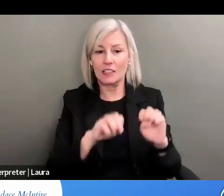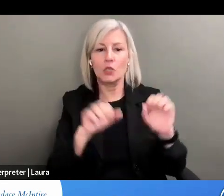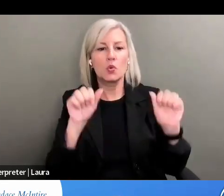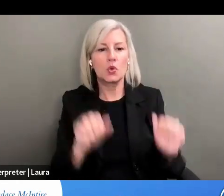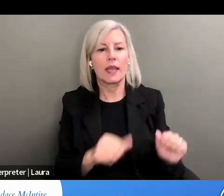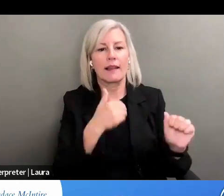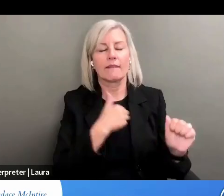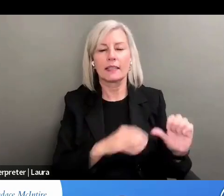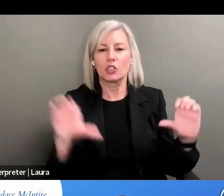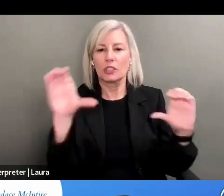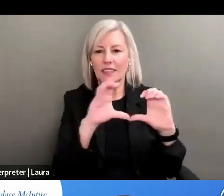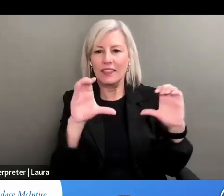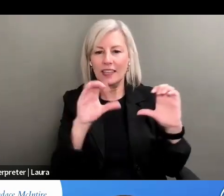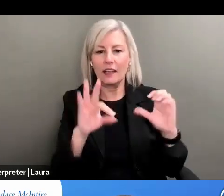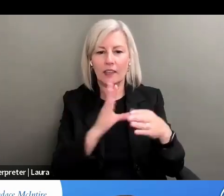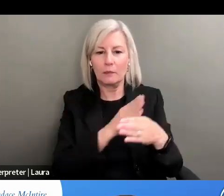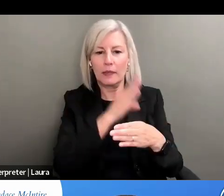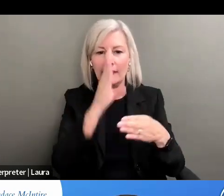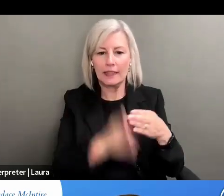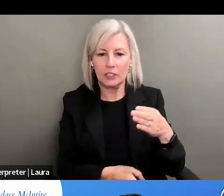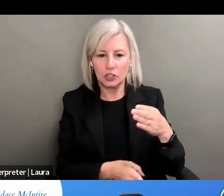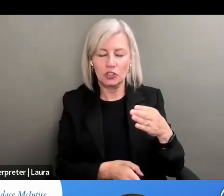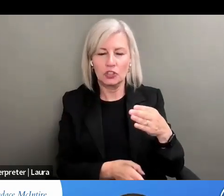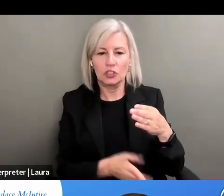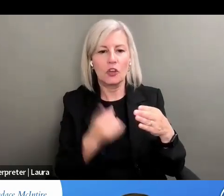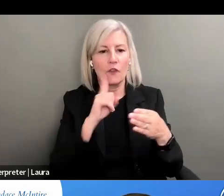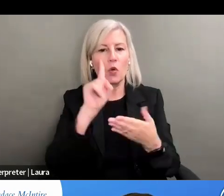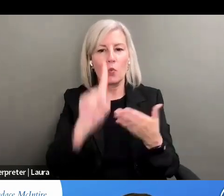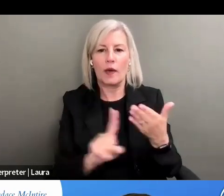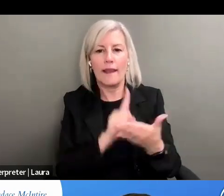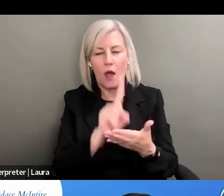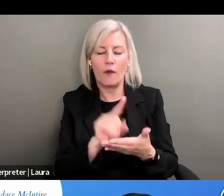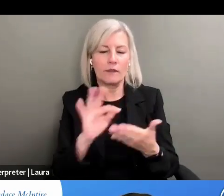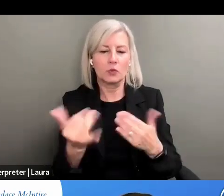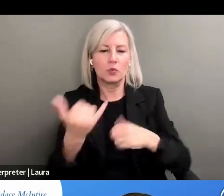certificate of completion for one hour for today's session.